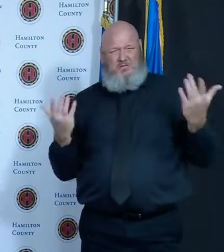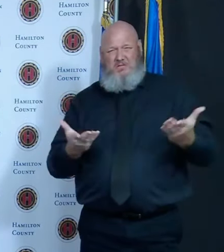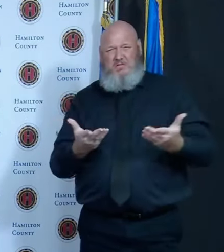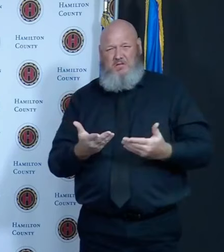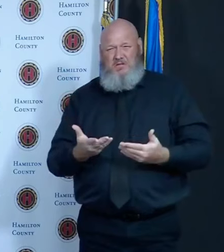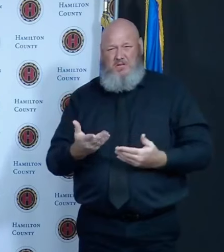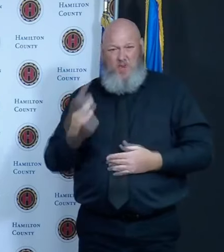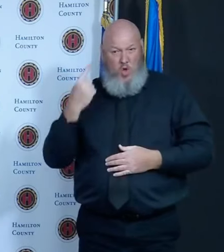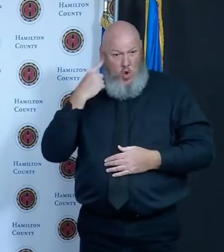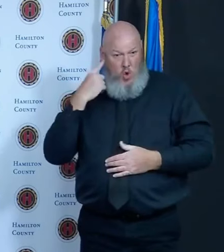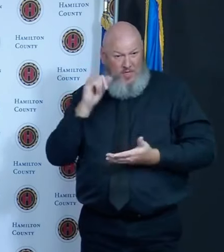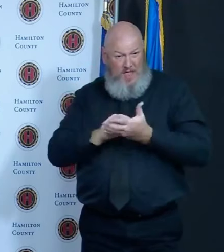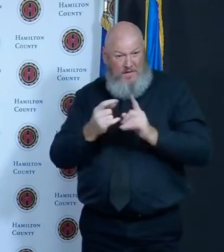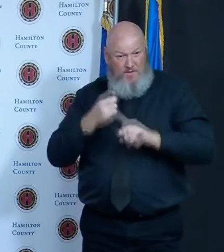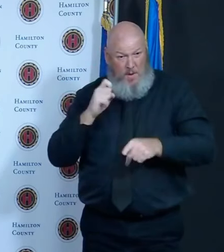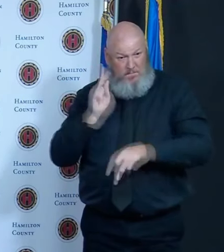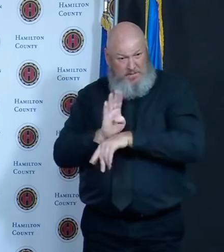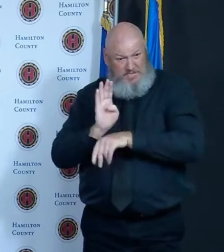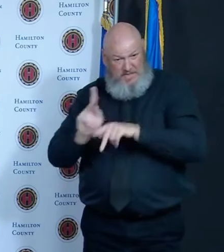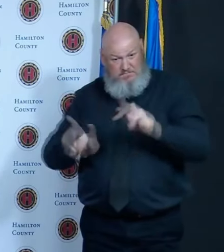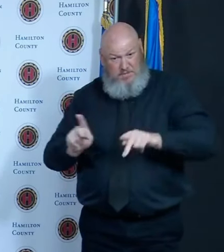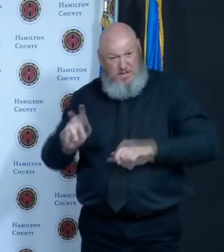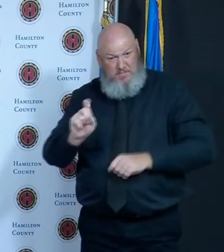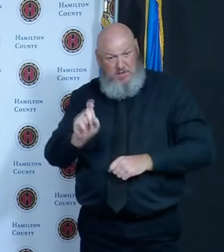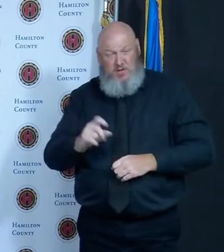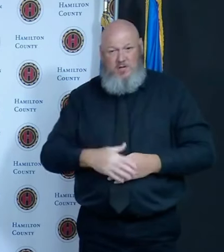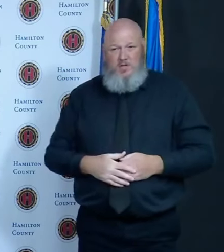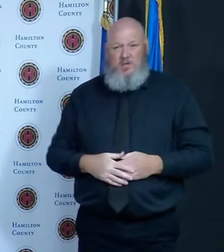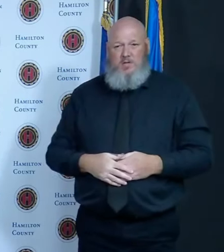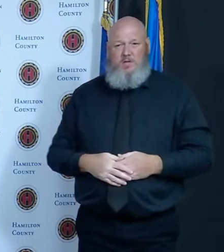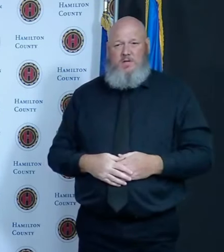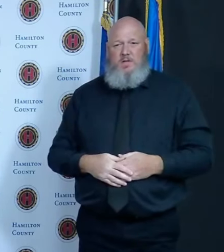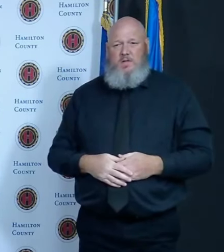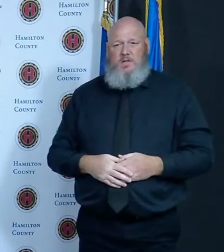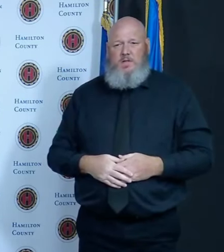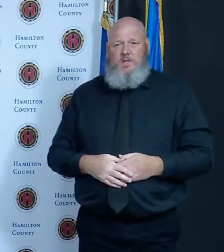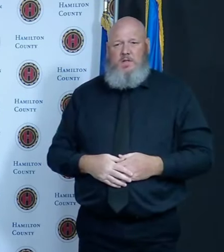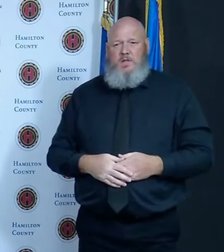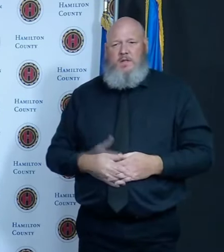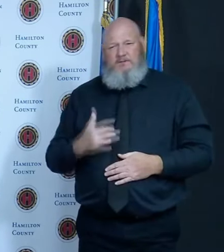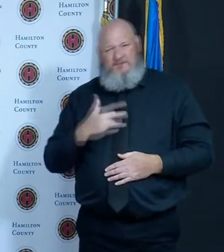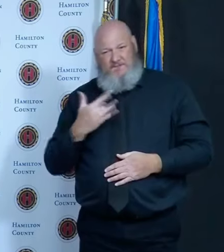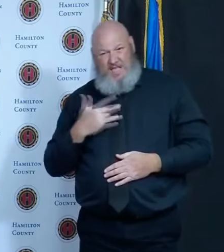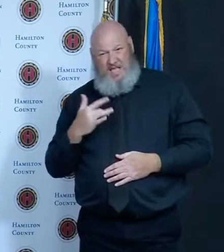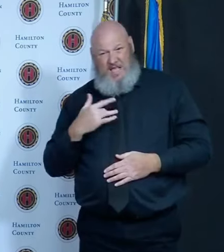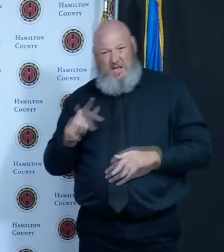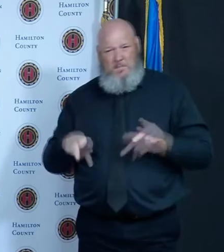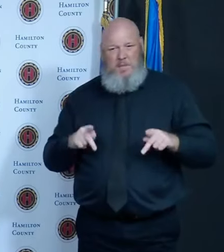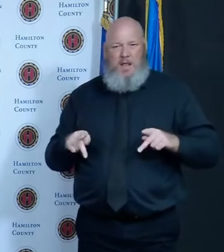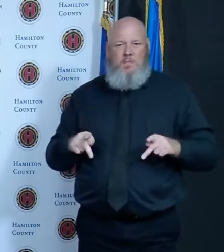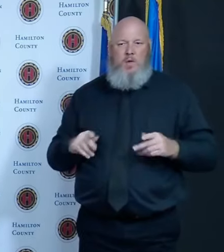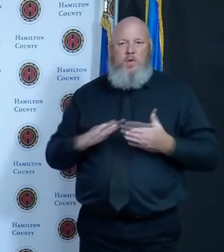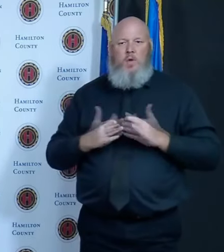there's pressure given that to to reopen you know more quickly coming from coming